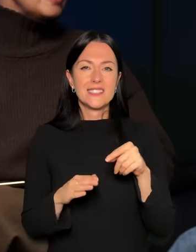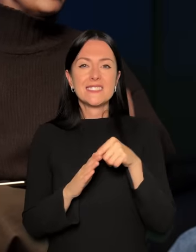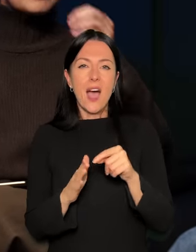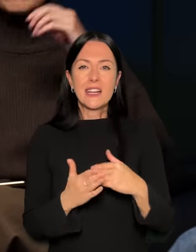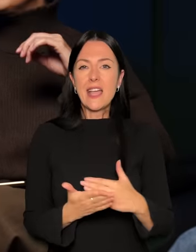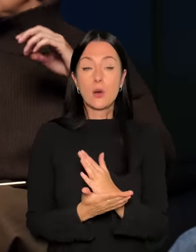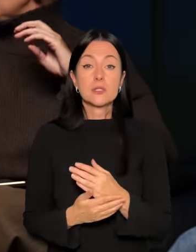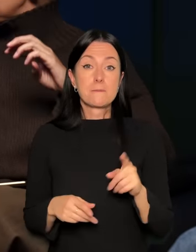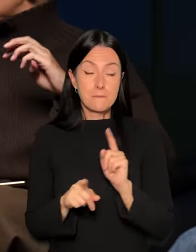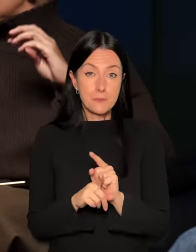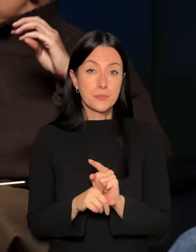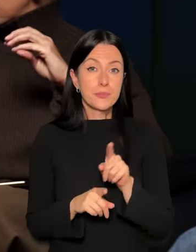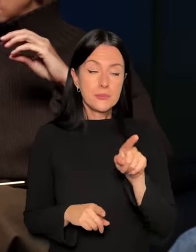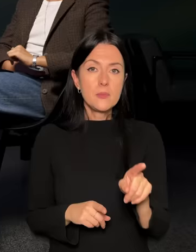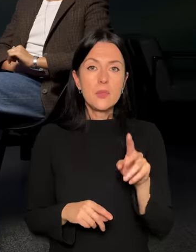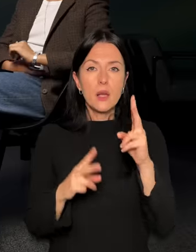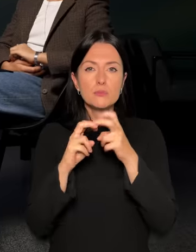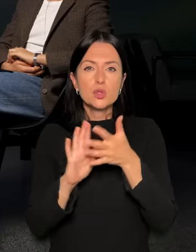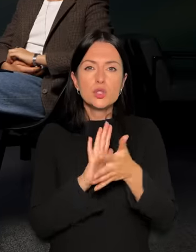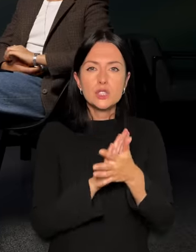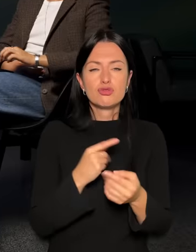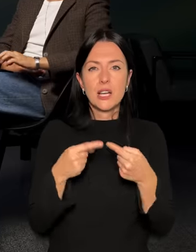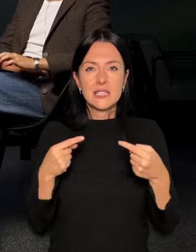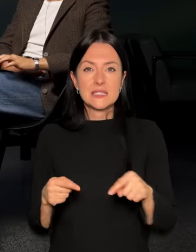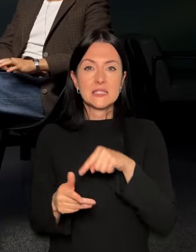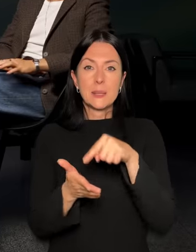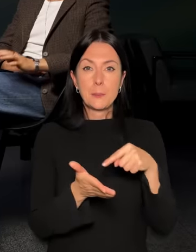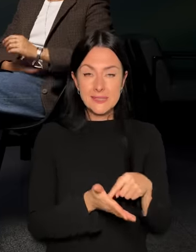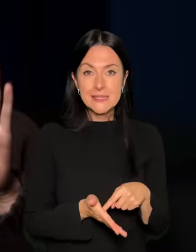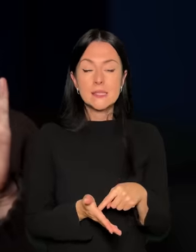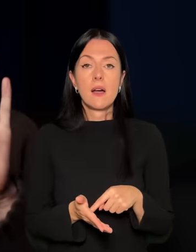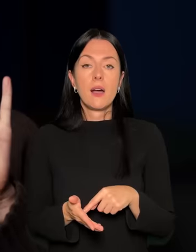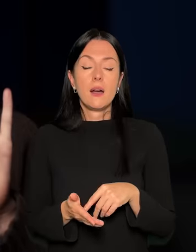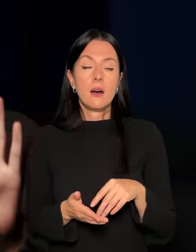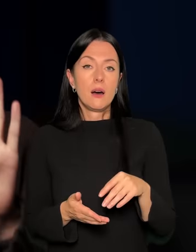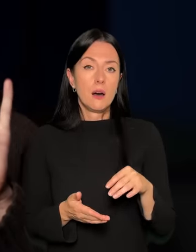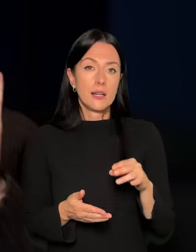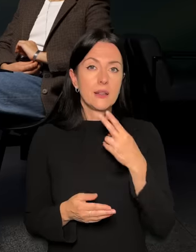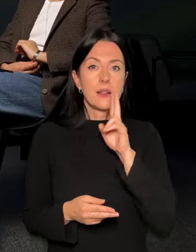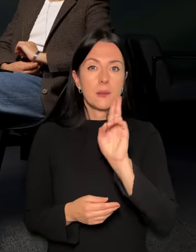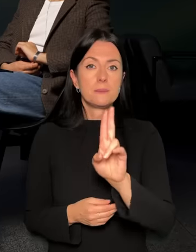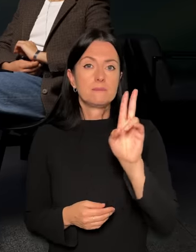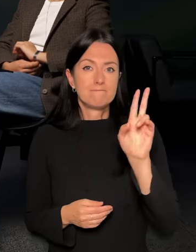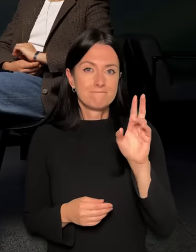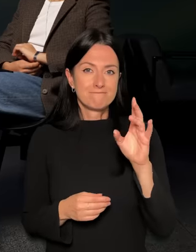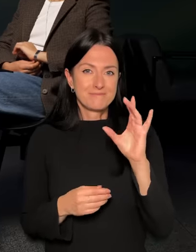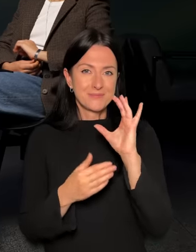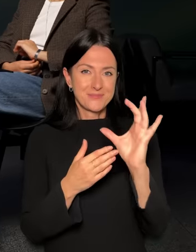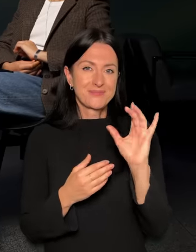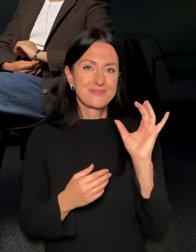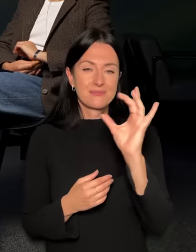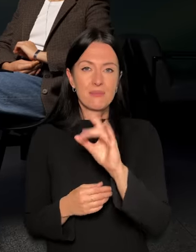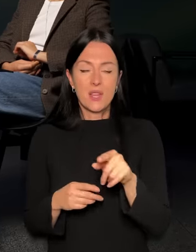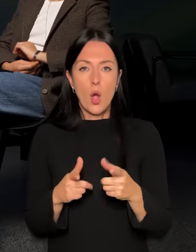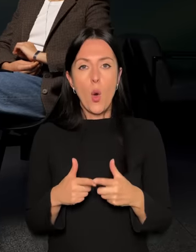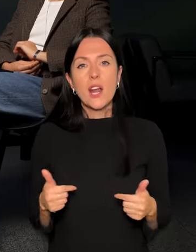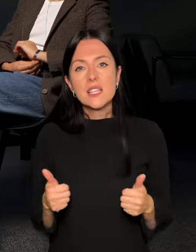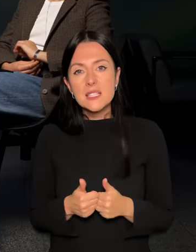So they travel to different cities to conduct research and put stickers on organizations,